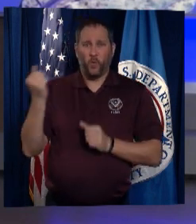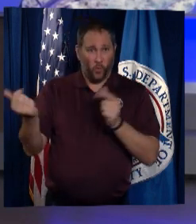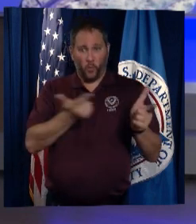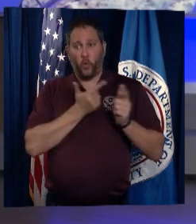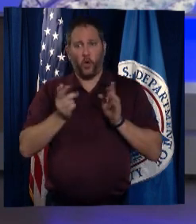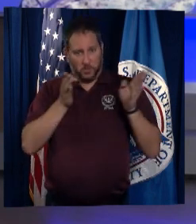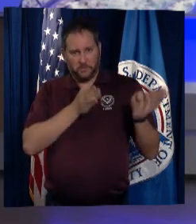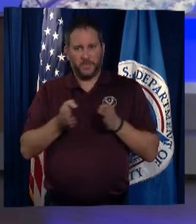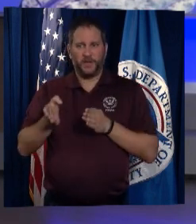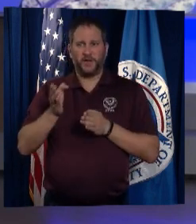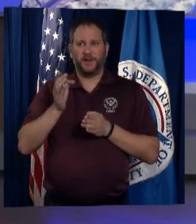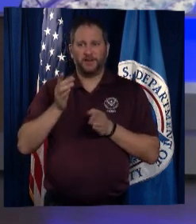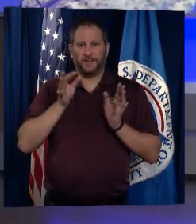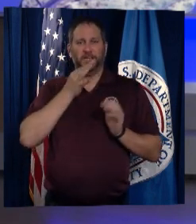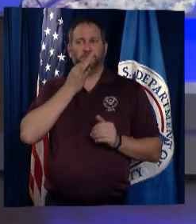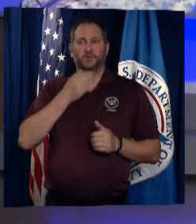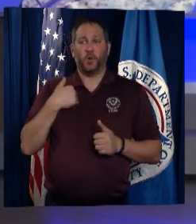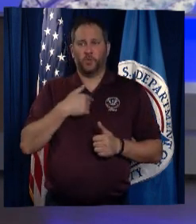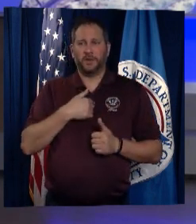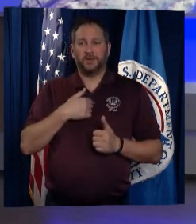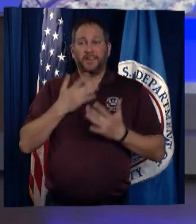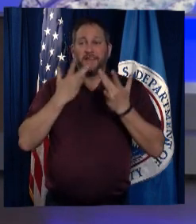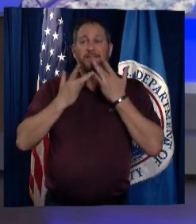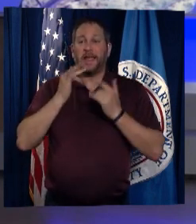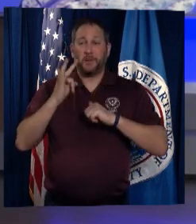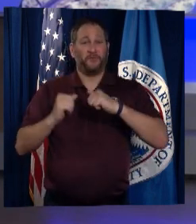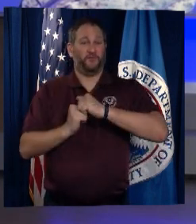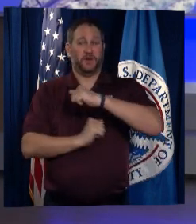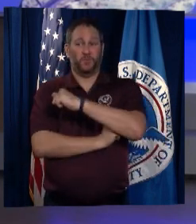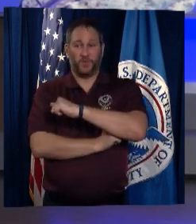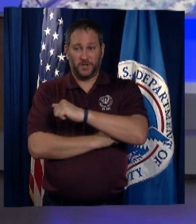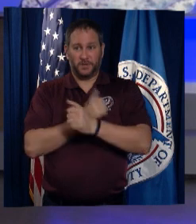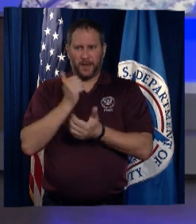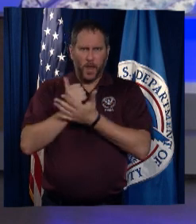can prepare, and we prepare better when we prepare together. And the act of